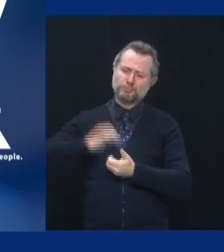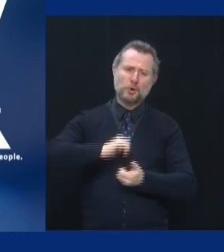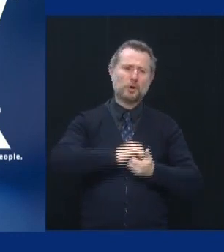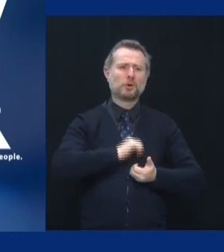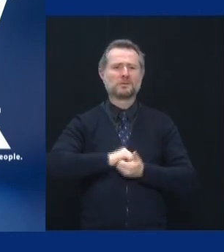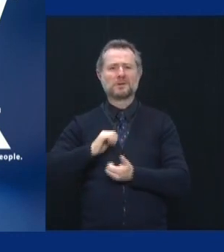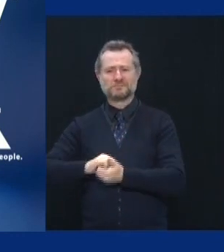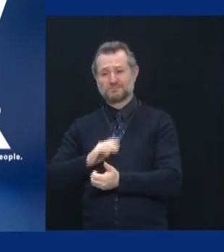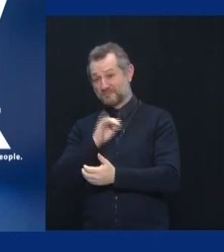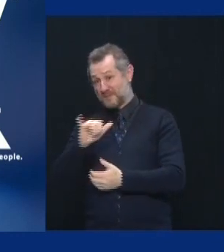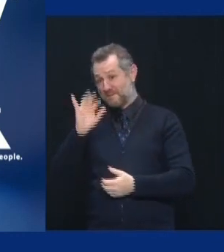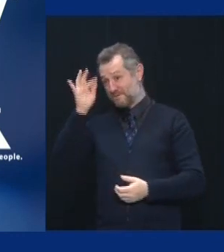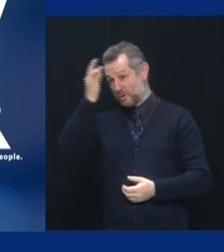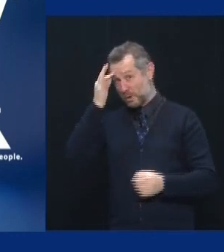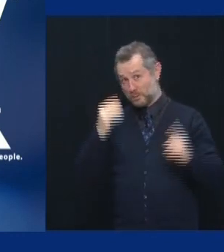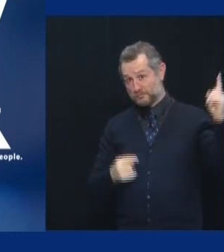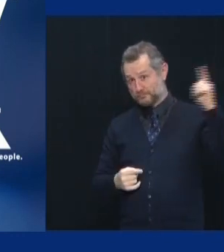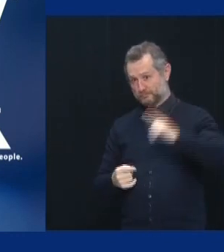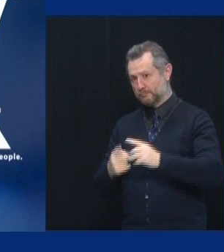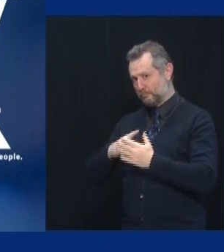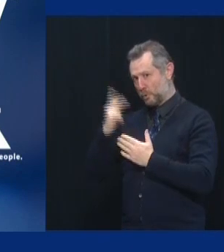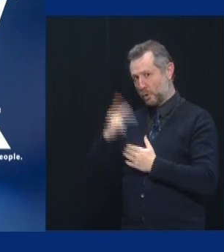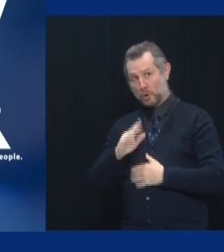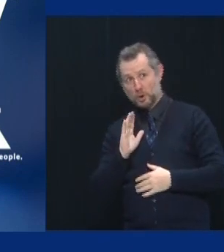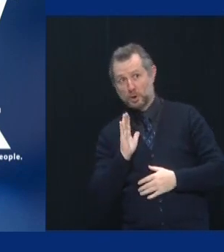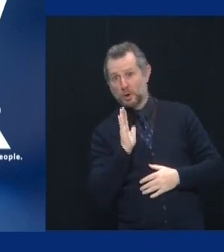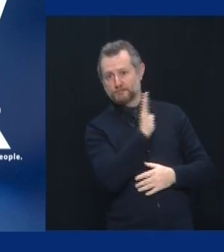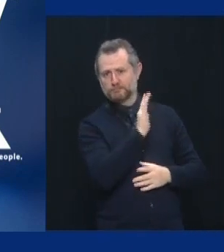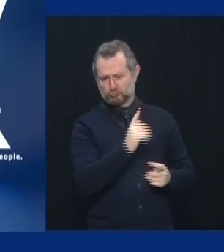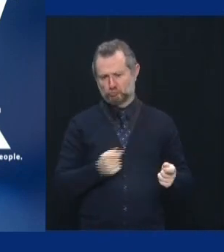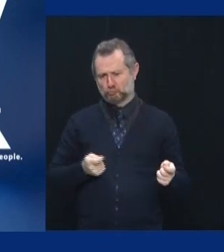VACCINATION. THAT IS GREAT NEWS. DID THIS.